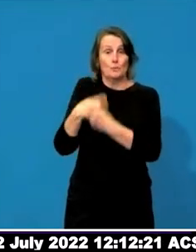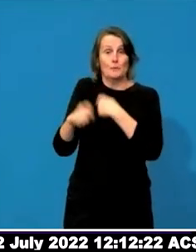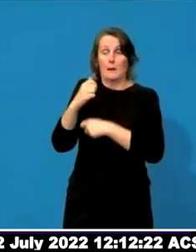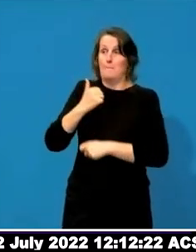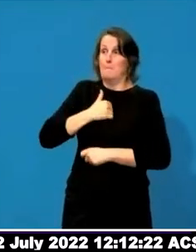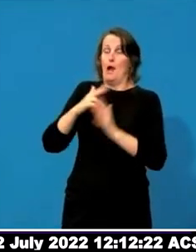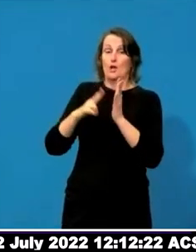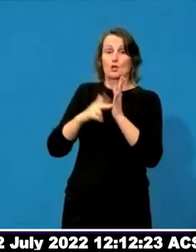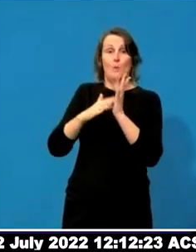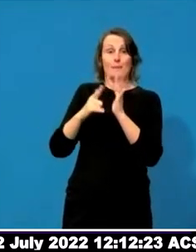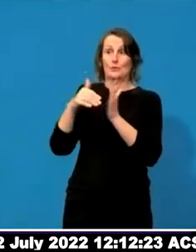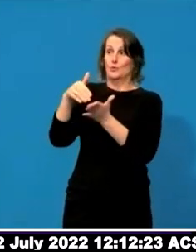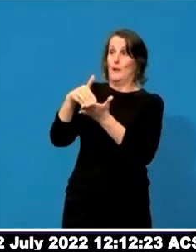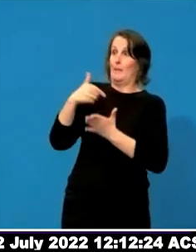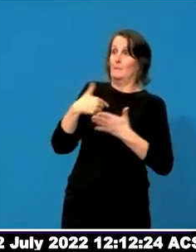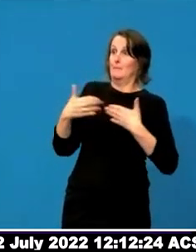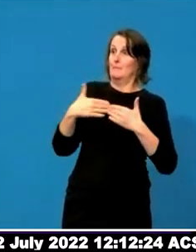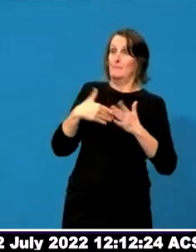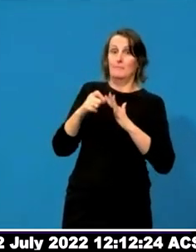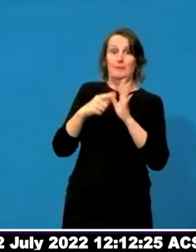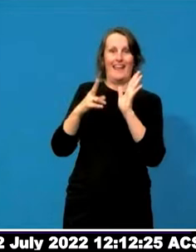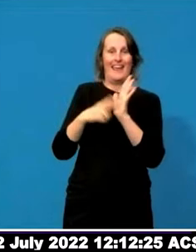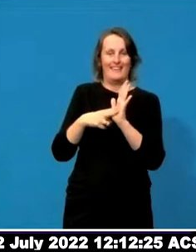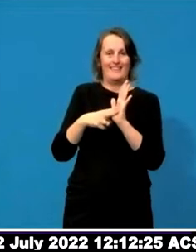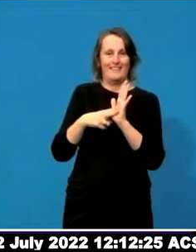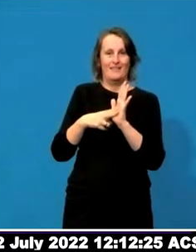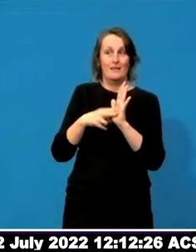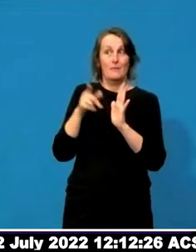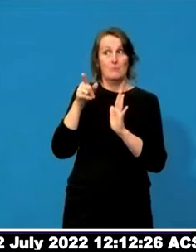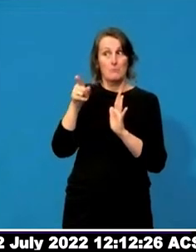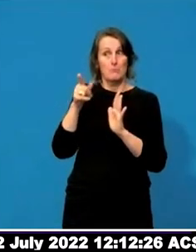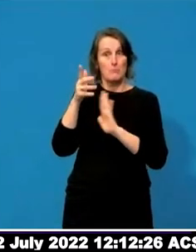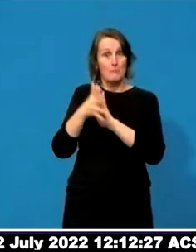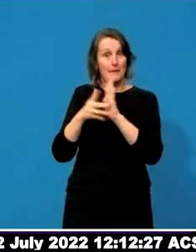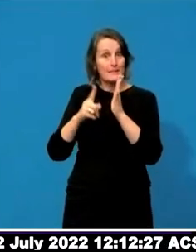But there's no legal standing for that plan nominee,